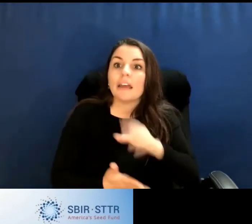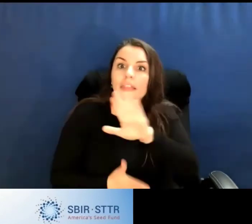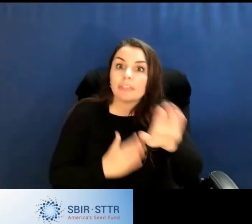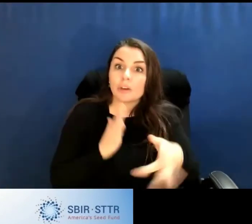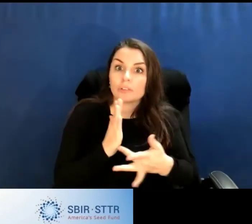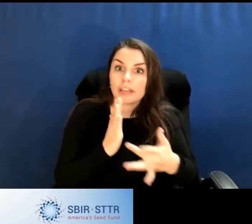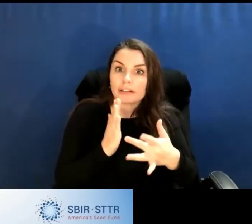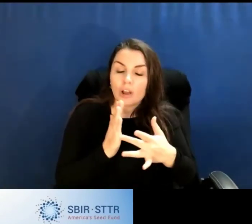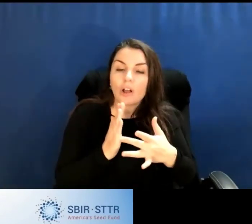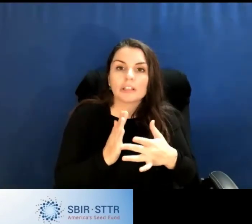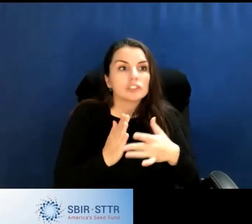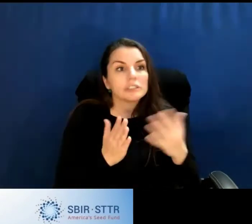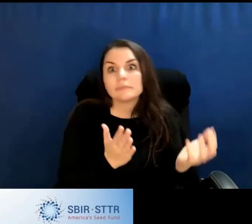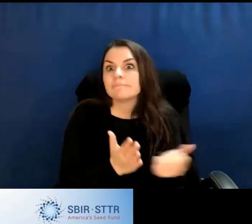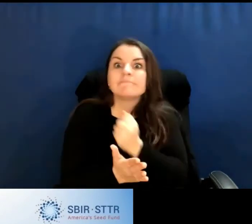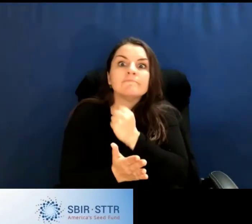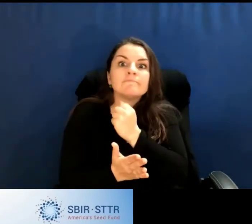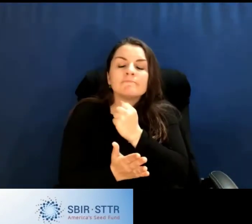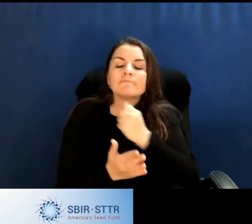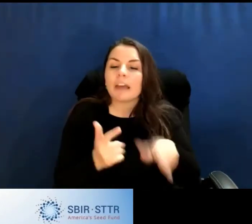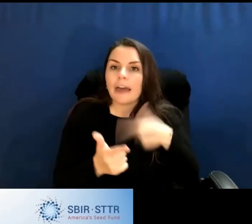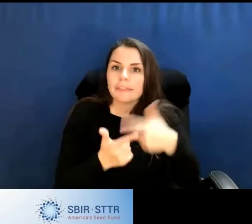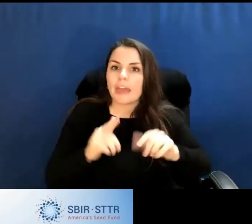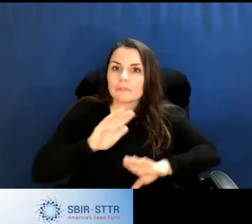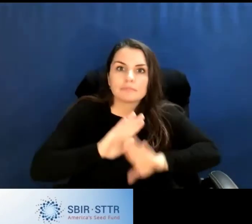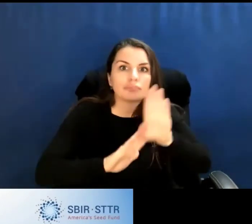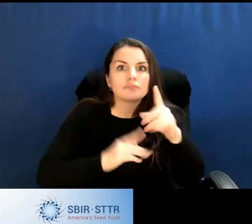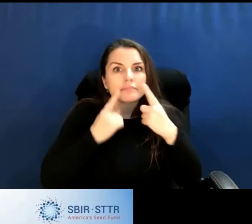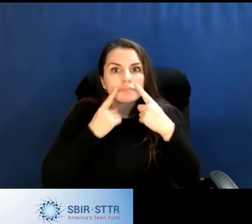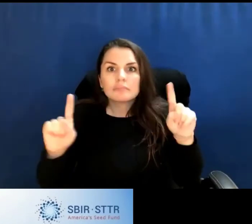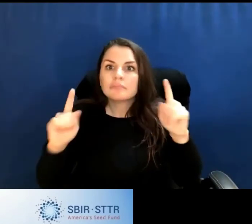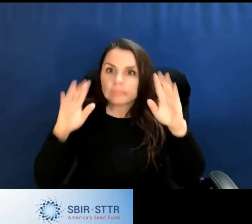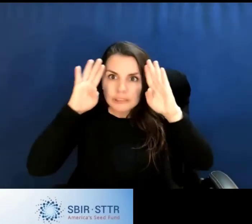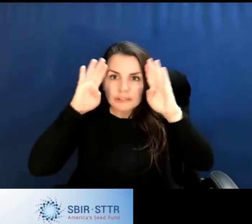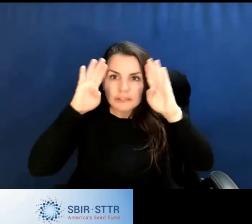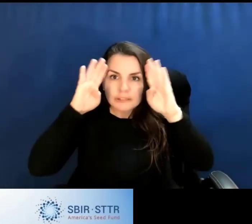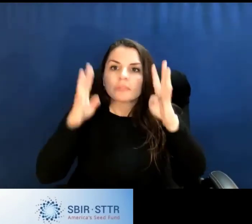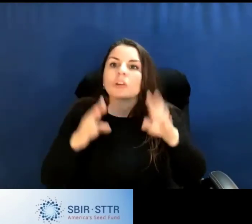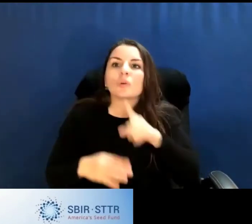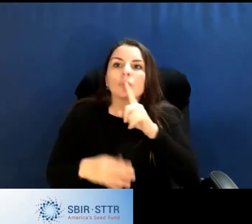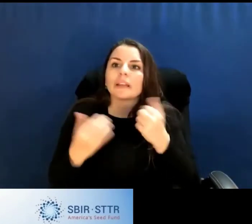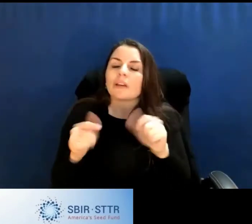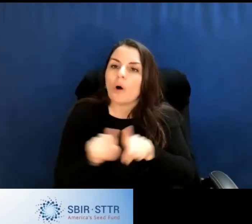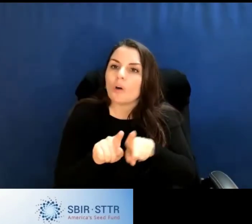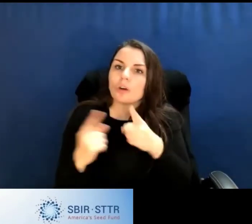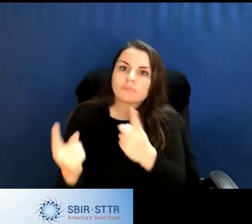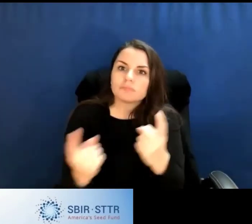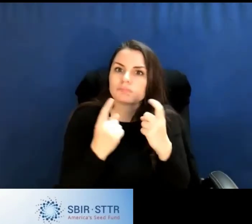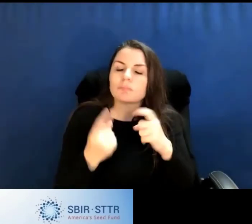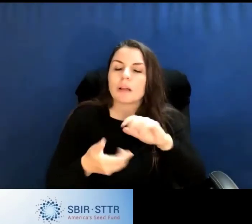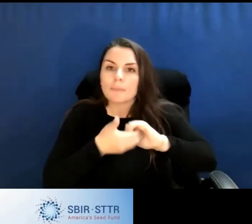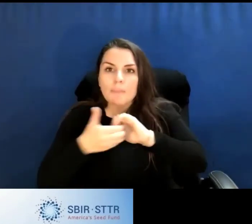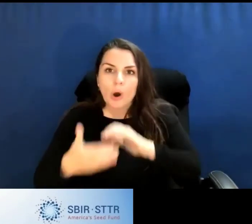leverage that funding, and attract partners and investors that are needed to take that great innovation